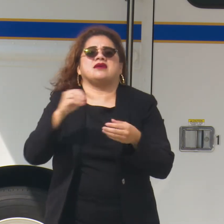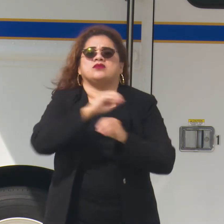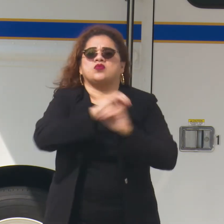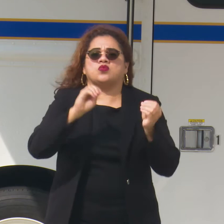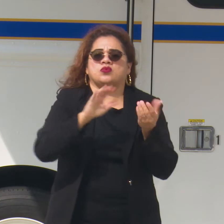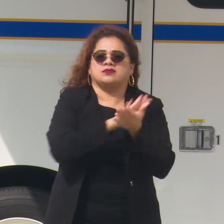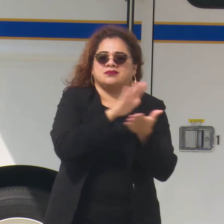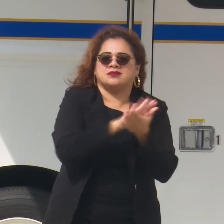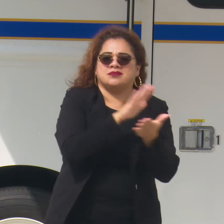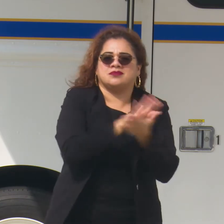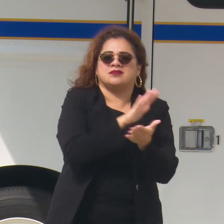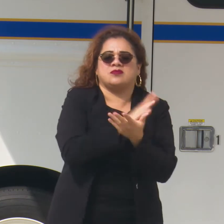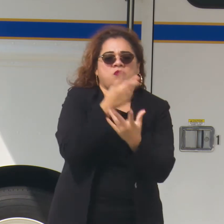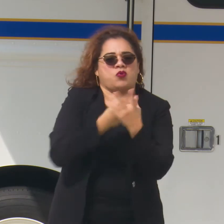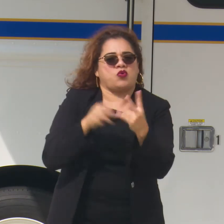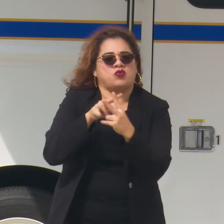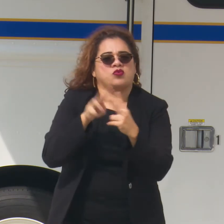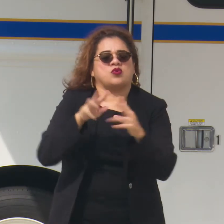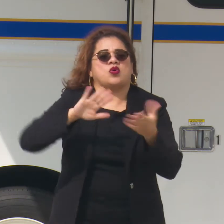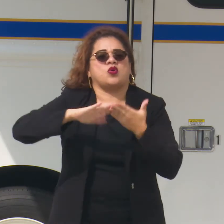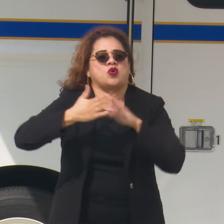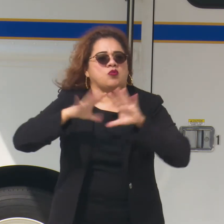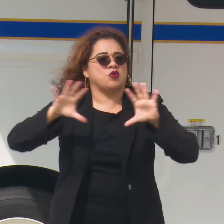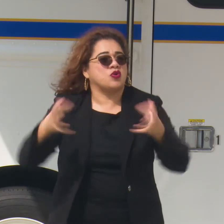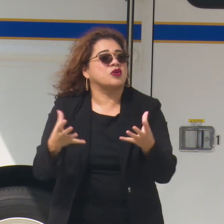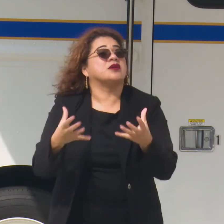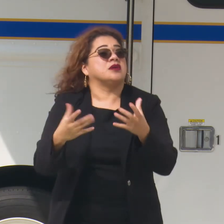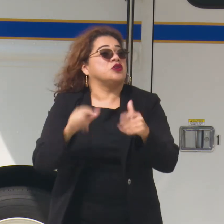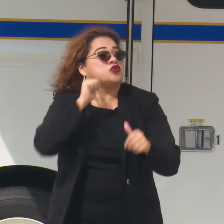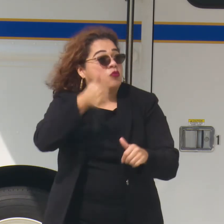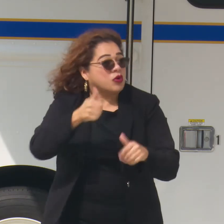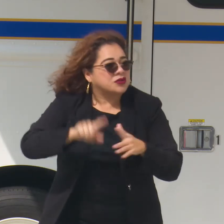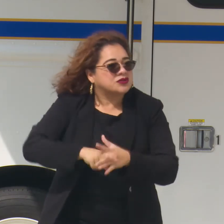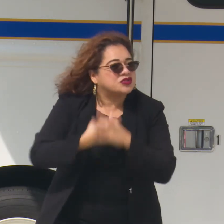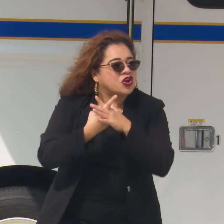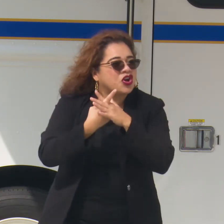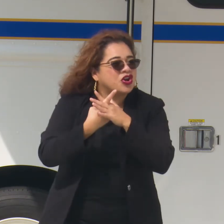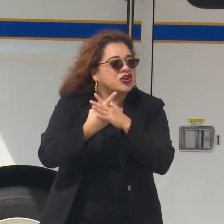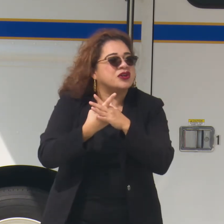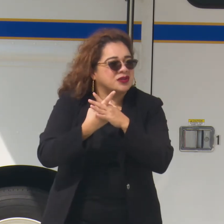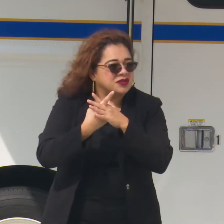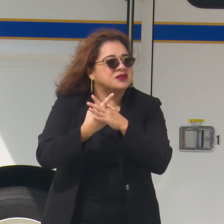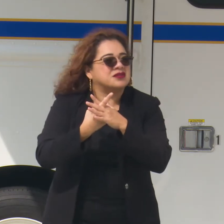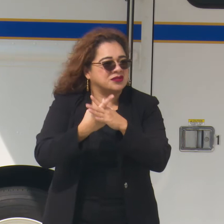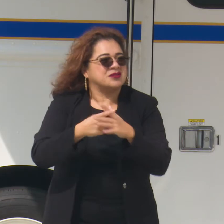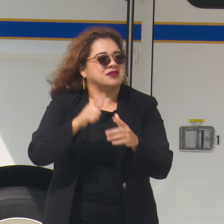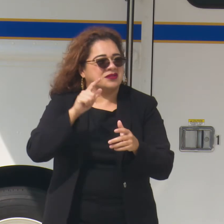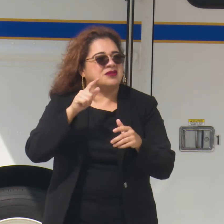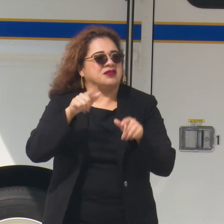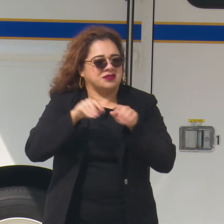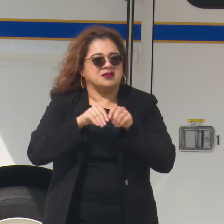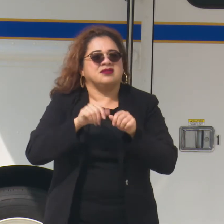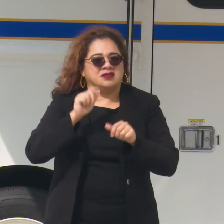will be in communities beginning tomorrow. It will travel through west Long Beach, through parts of central